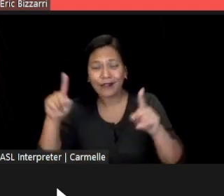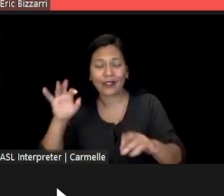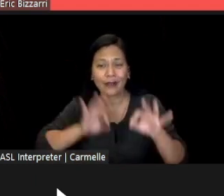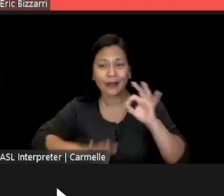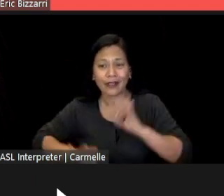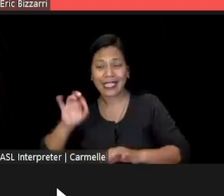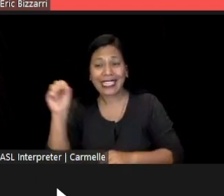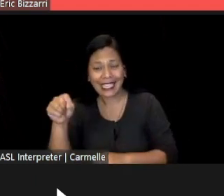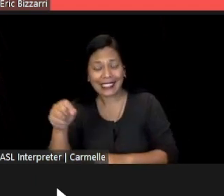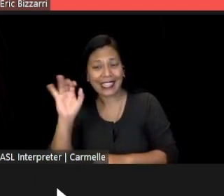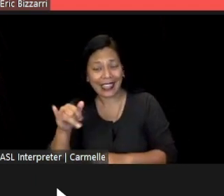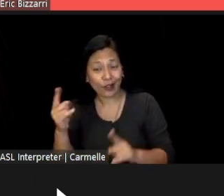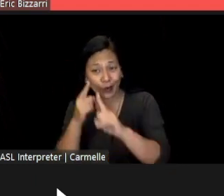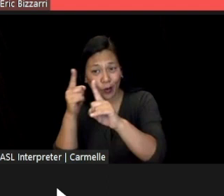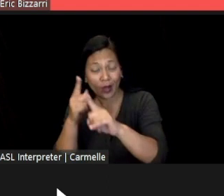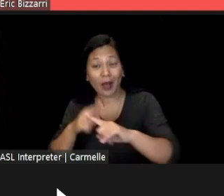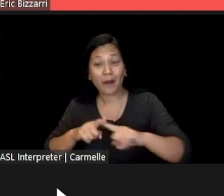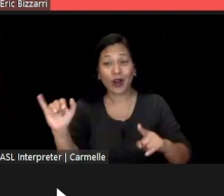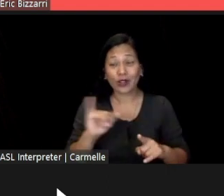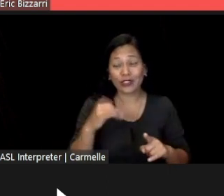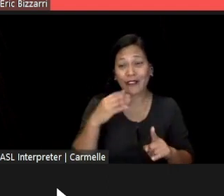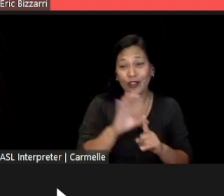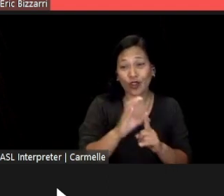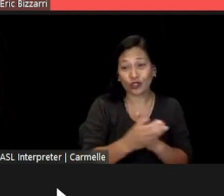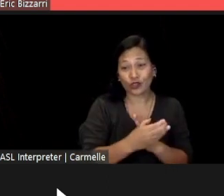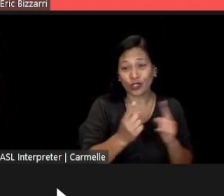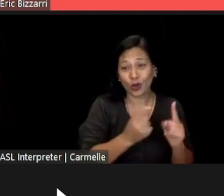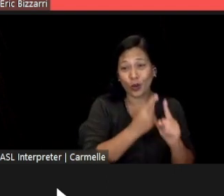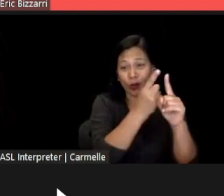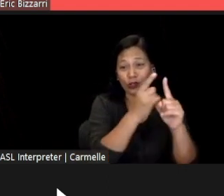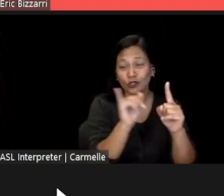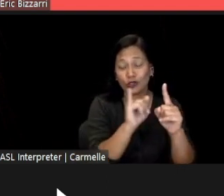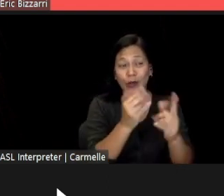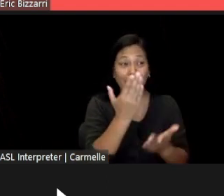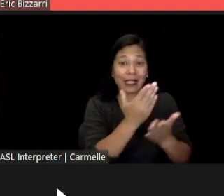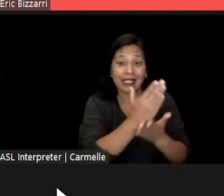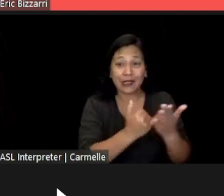But we also have a mandate that's cultural that we want to make sure the projects that may not be as commercial